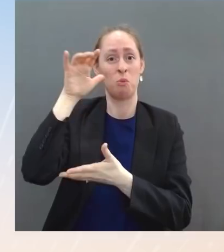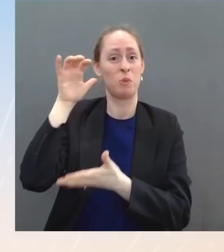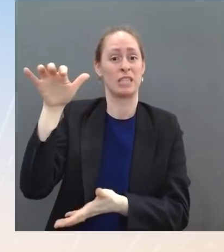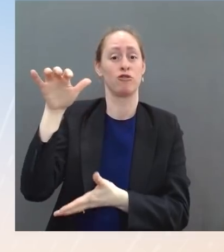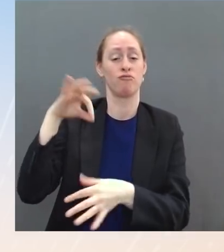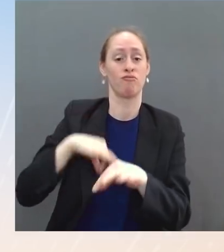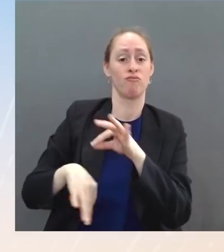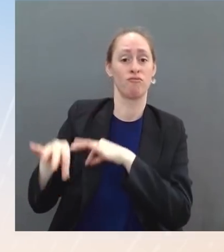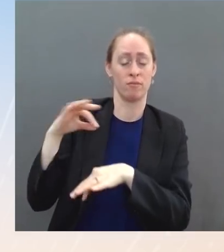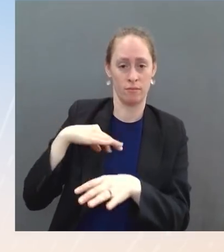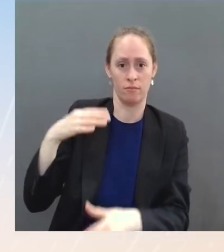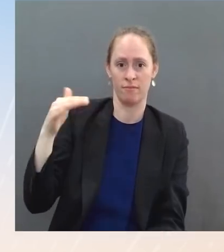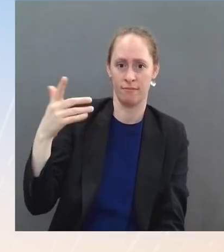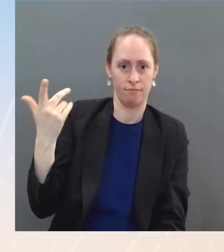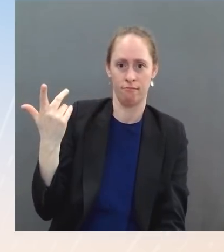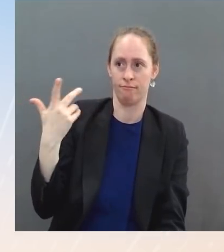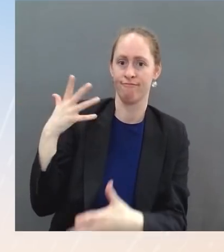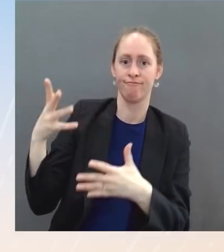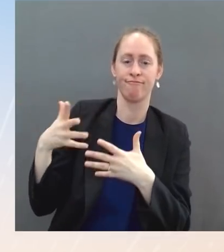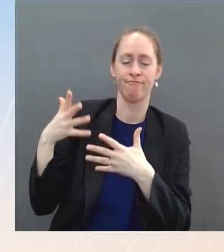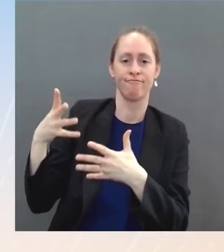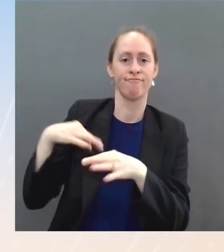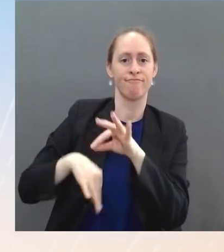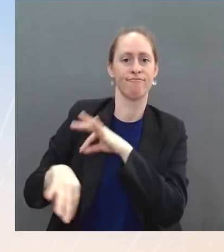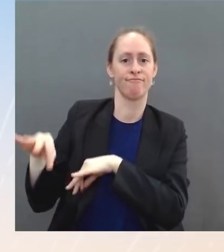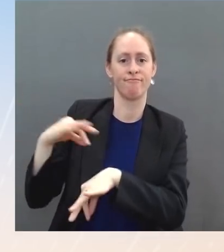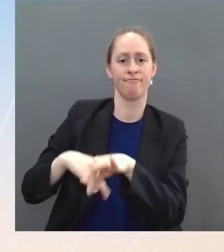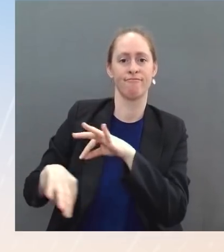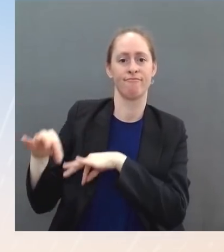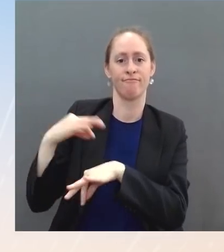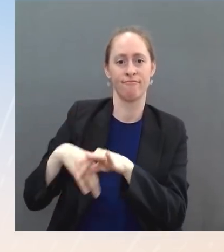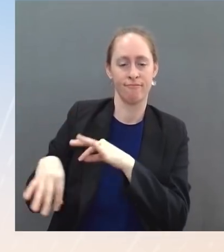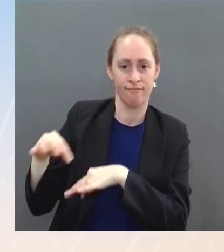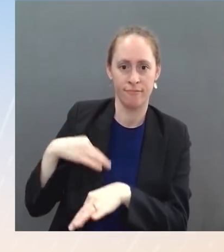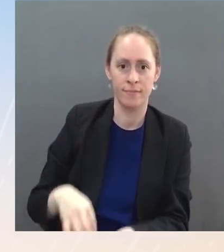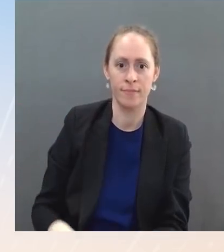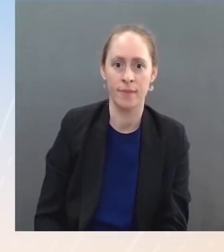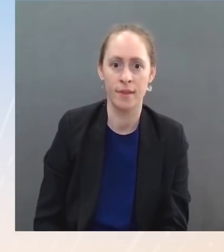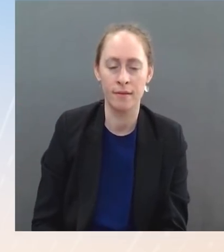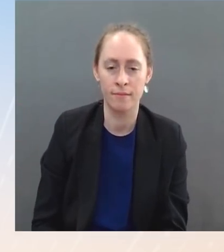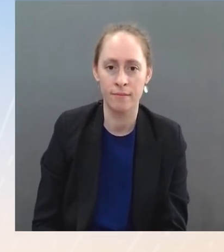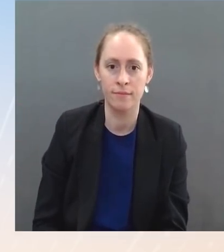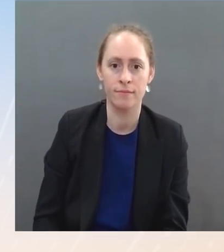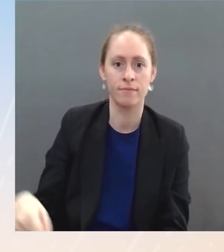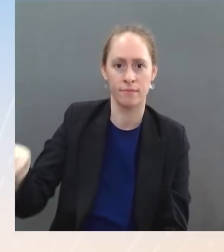their life at ultra-low interest rates. And when -- when they die, they get a step-up in basis